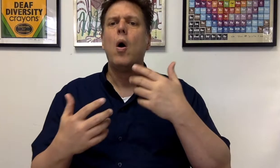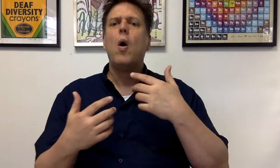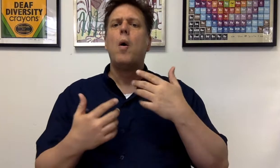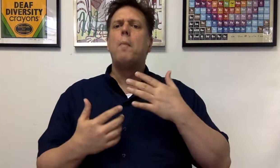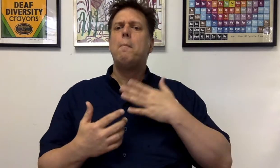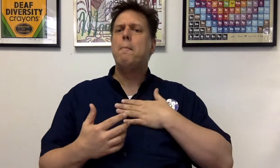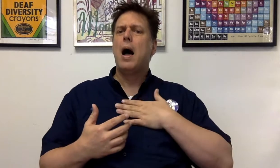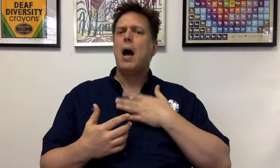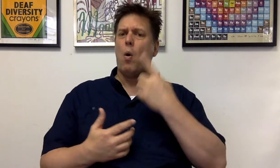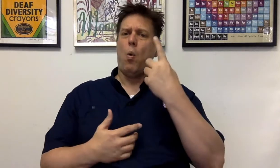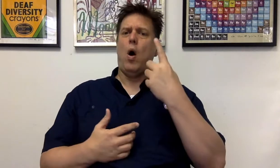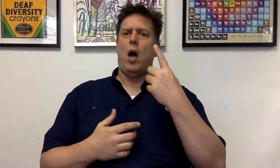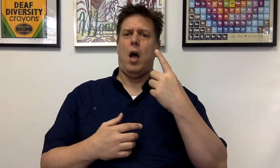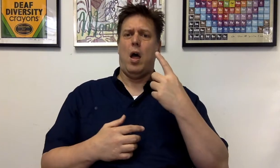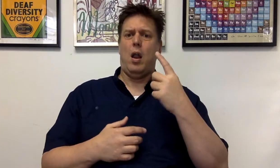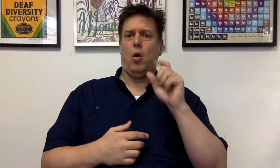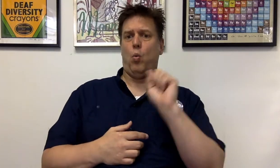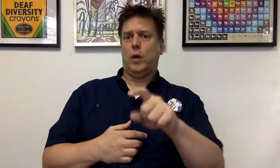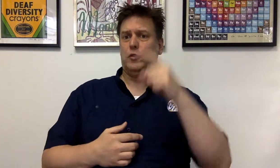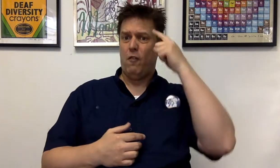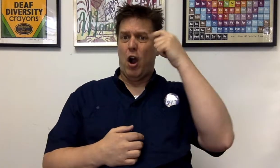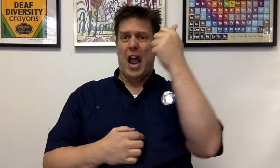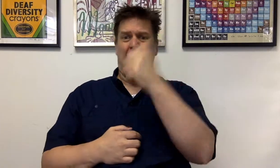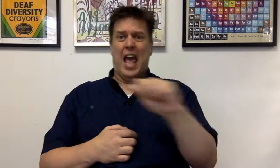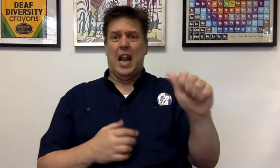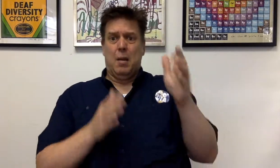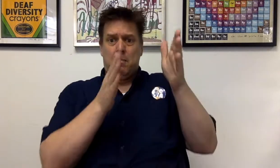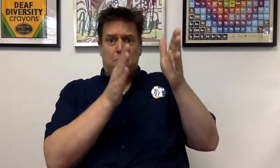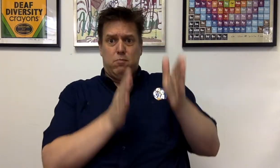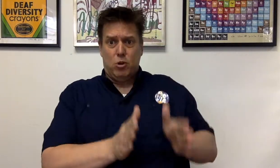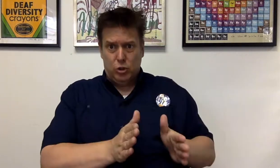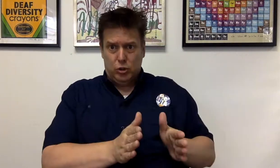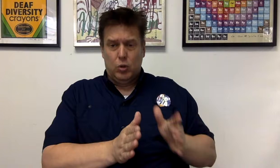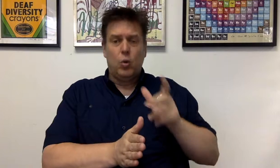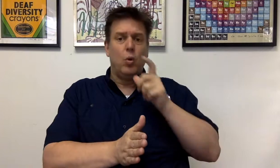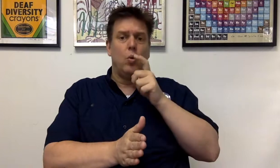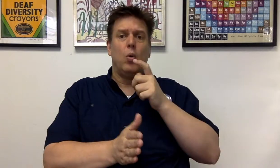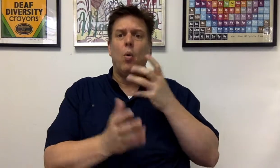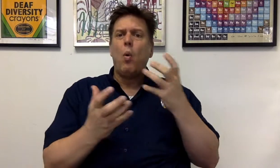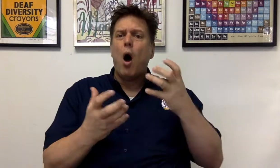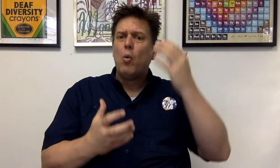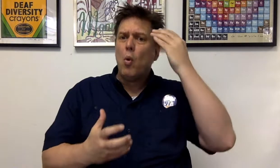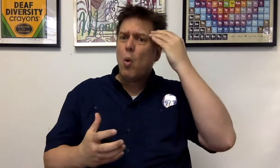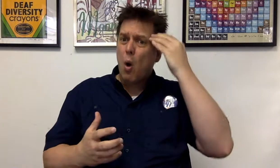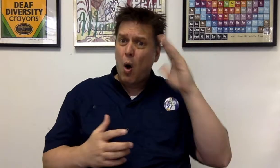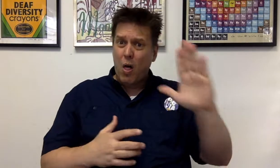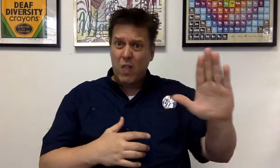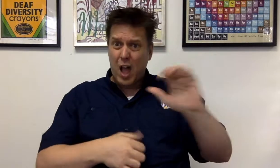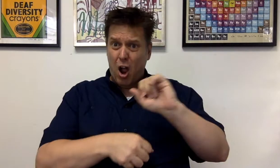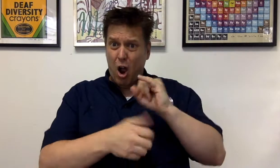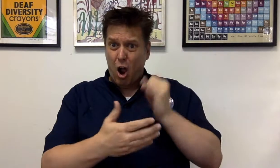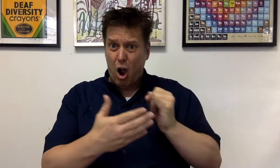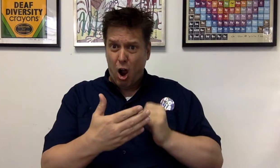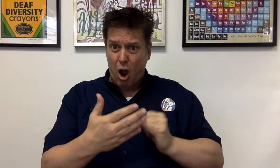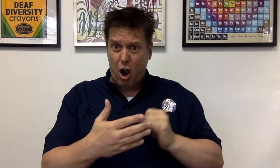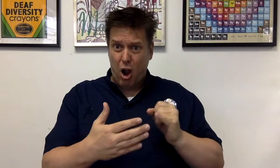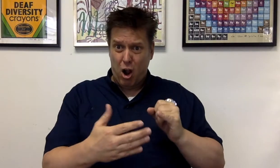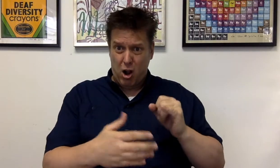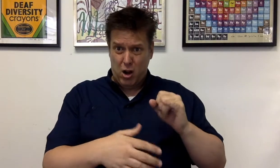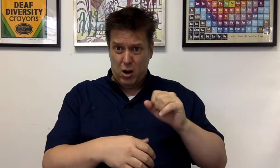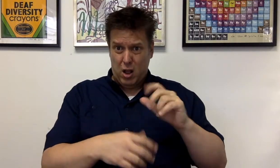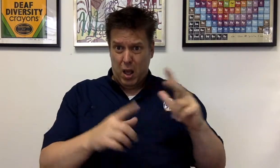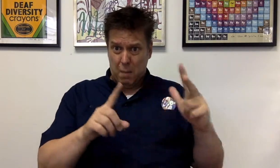artist, but my question for any person who wants to know if their artwork